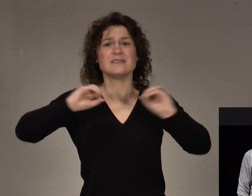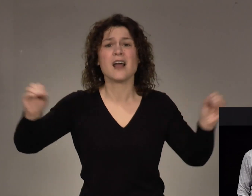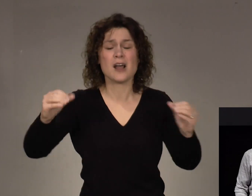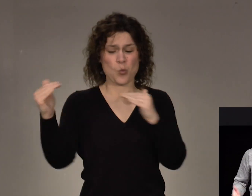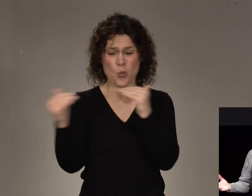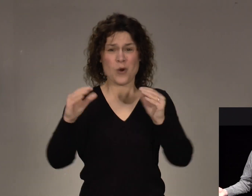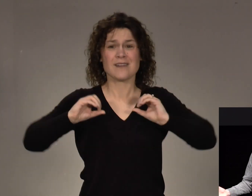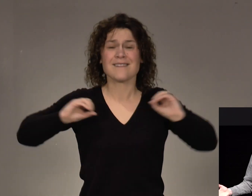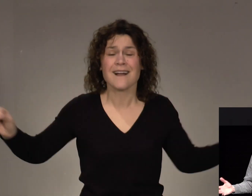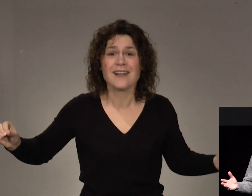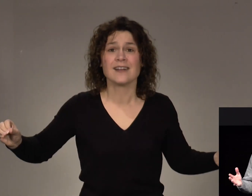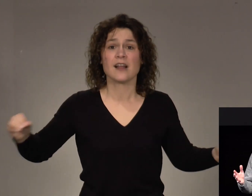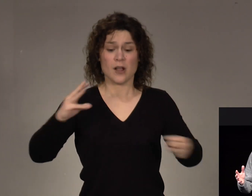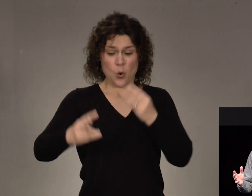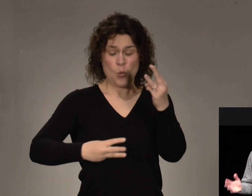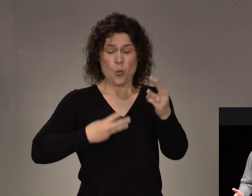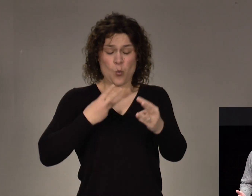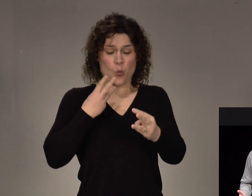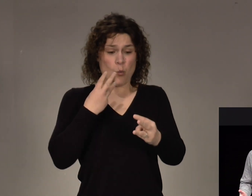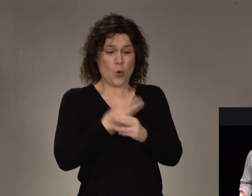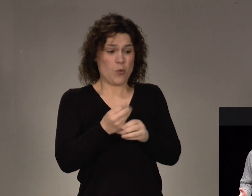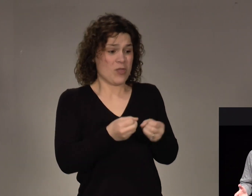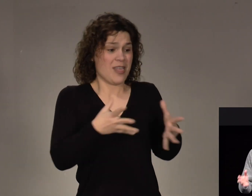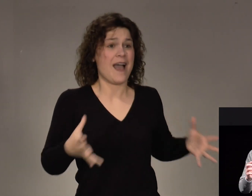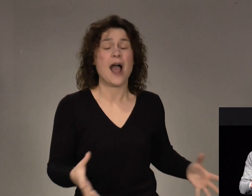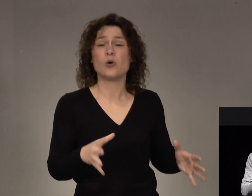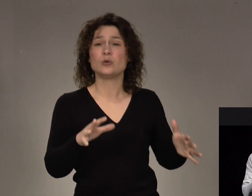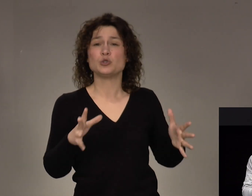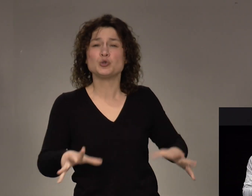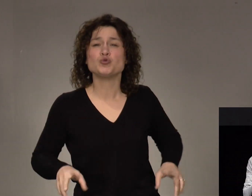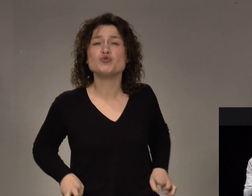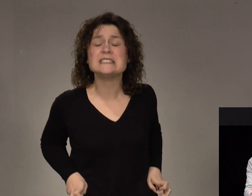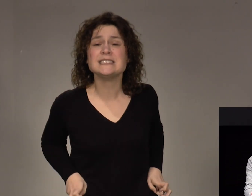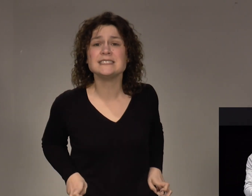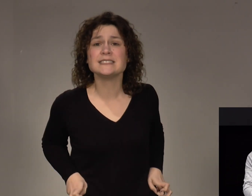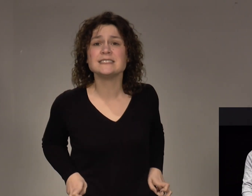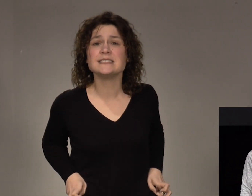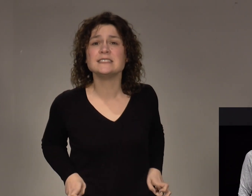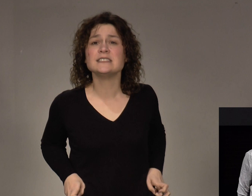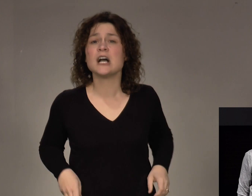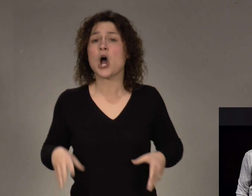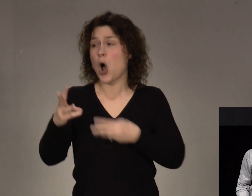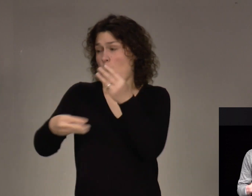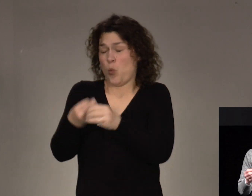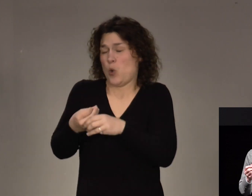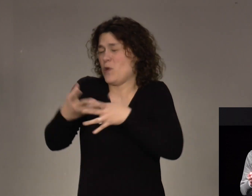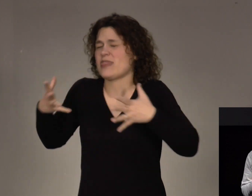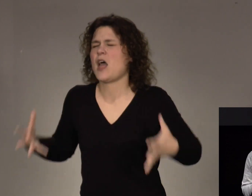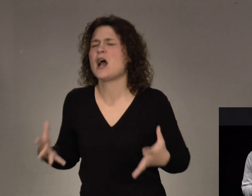a world without greed; a world without grief. Because it's a world without